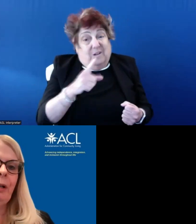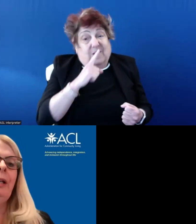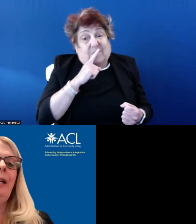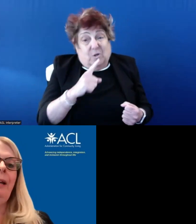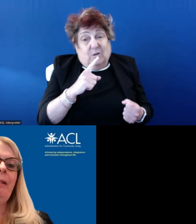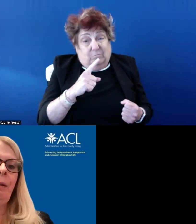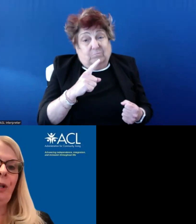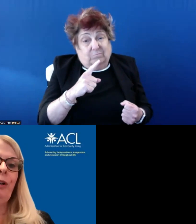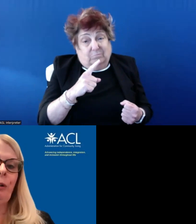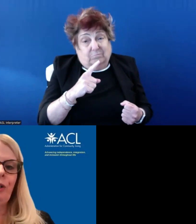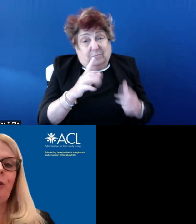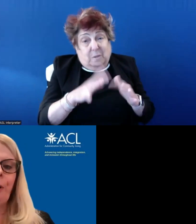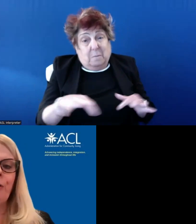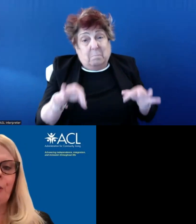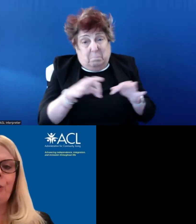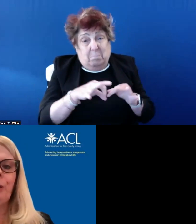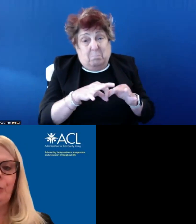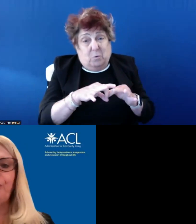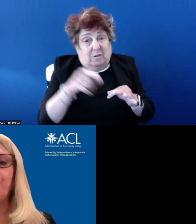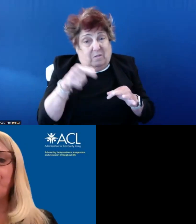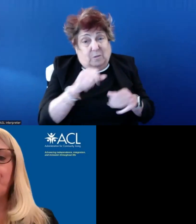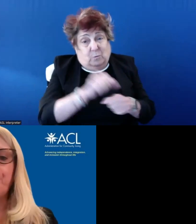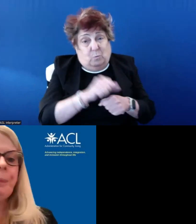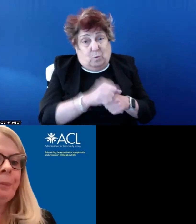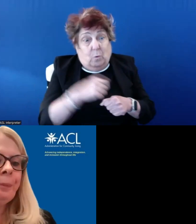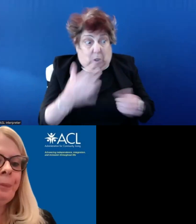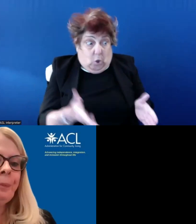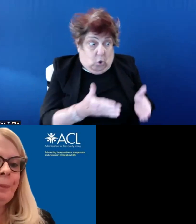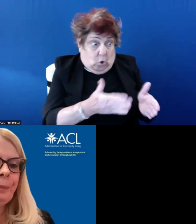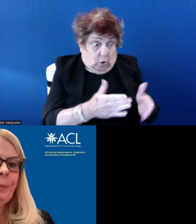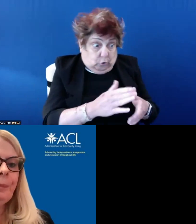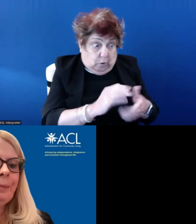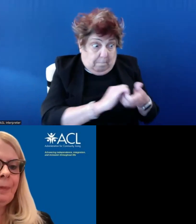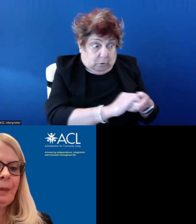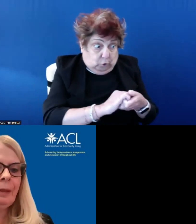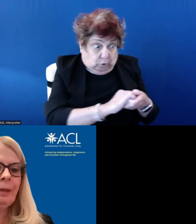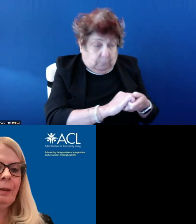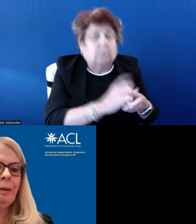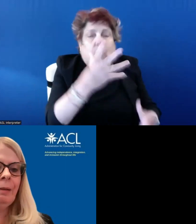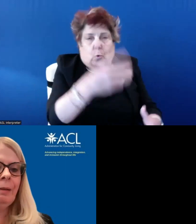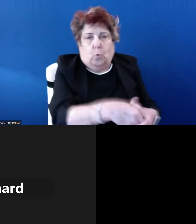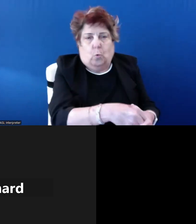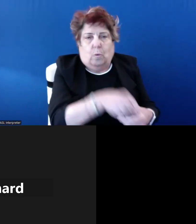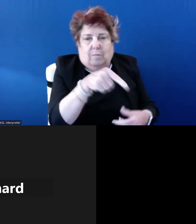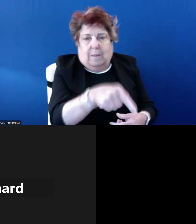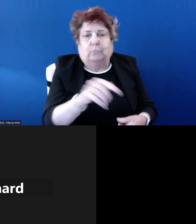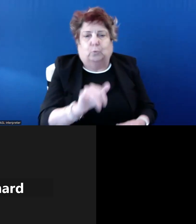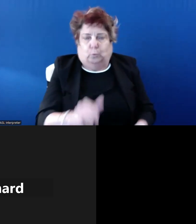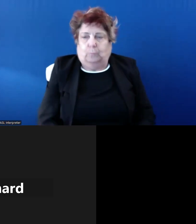And we encourage the partnerships to include them. Thank you, Lauri.